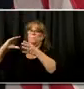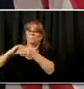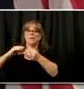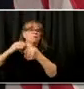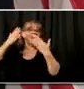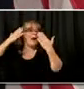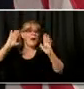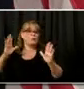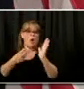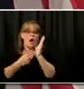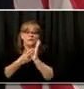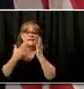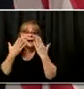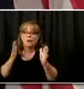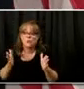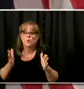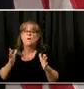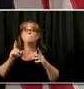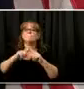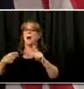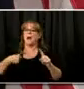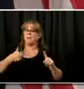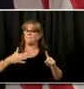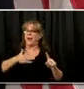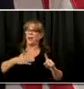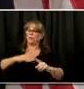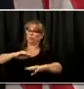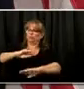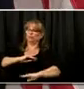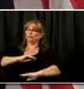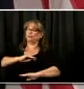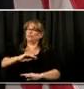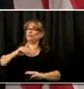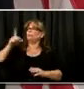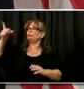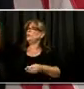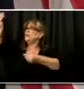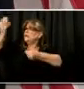additional analysis that complements, often very much in synch with our state-level analysis,